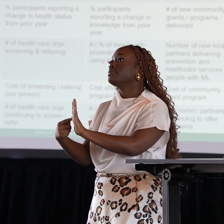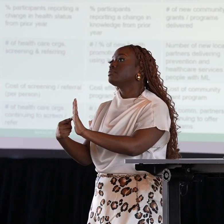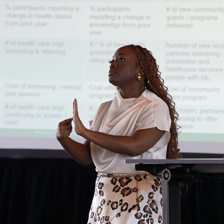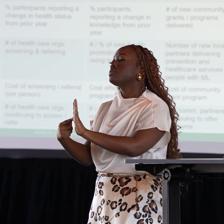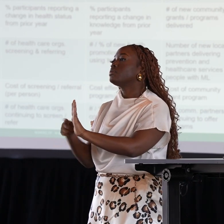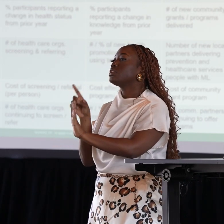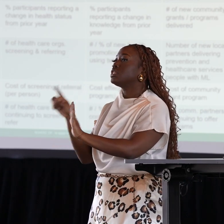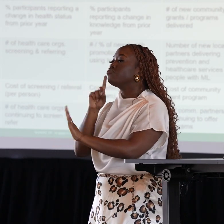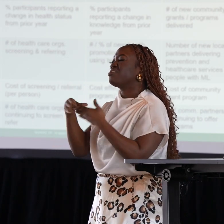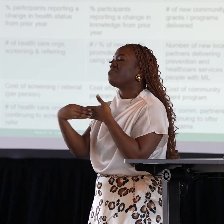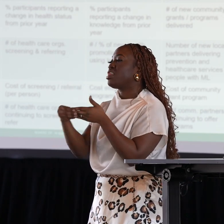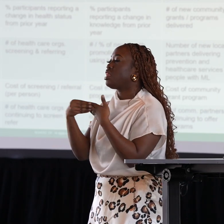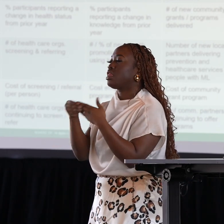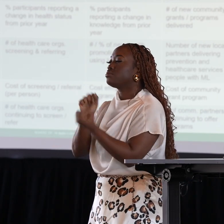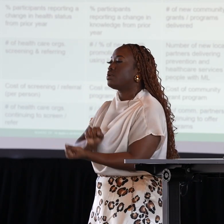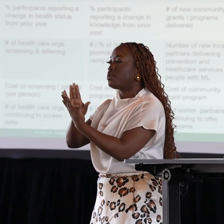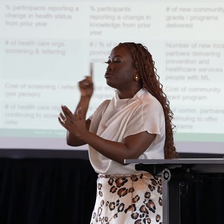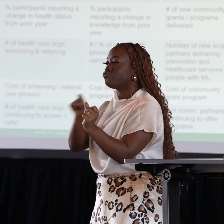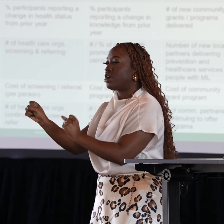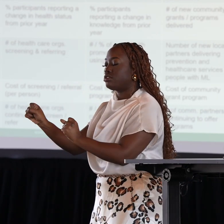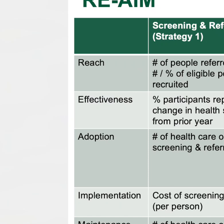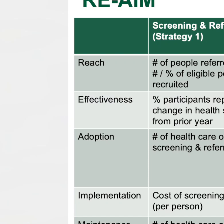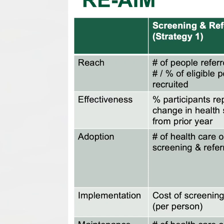is a really flexible approach, a strategy for our framework for